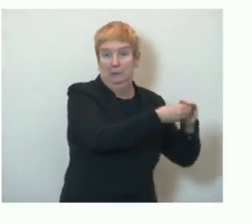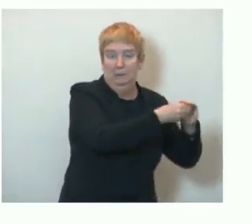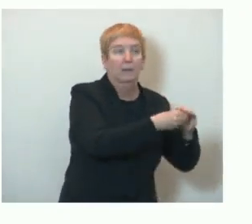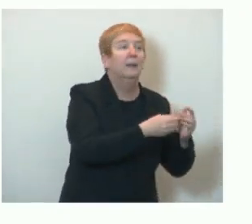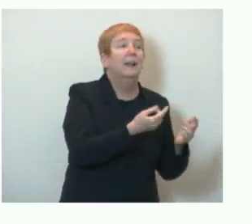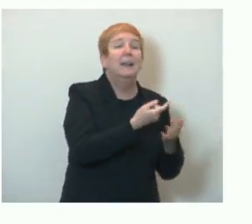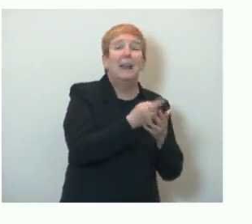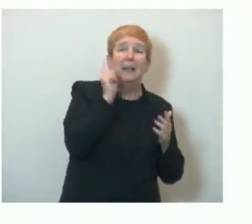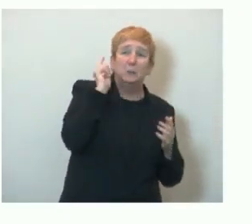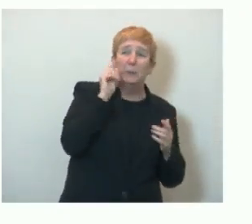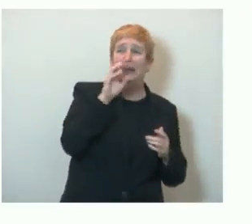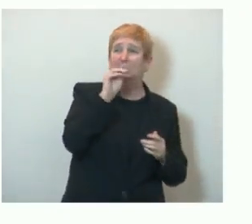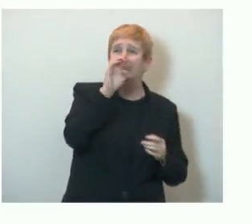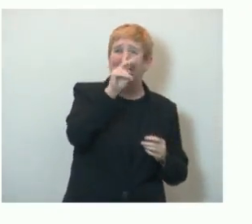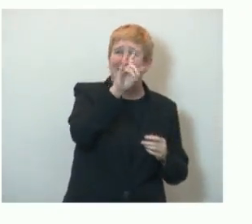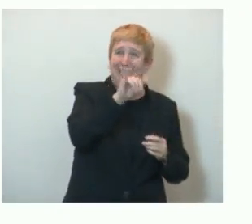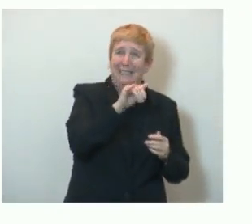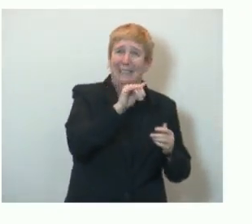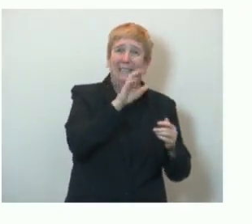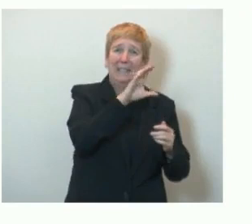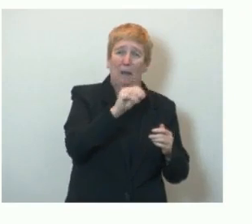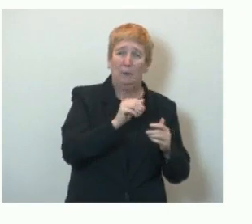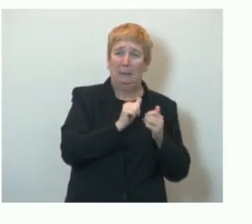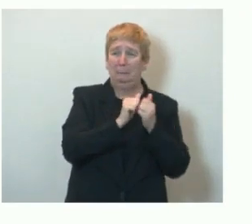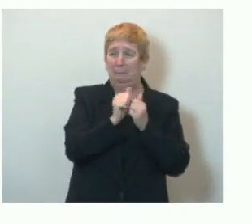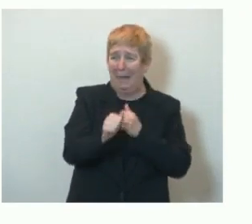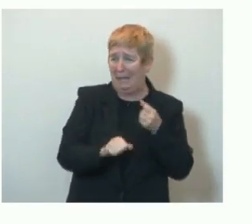THERE. YOU HAVE THE NUMBER CUMULATIVE NUMBER OF CASES.